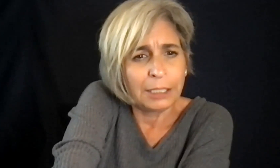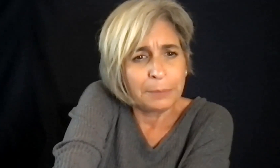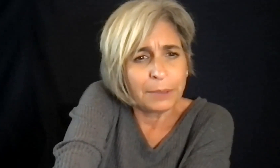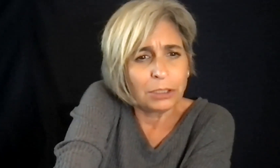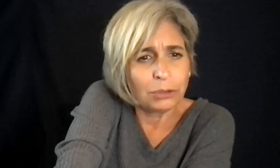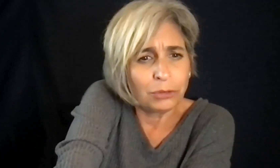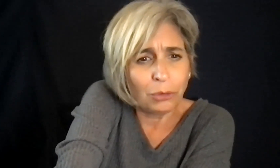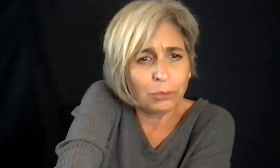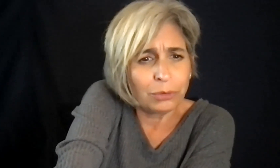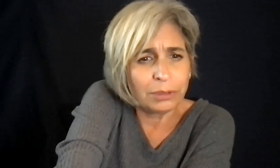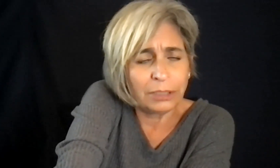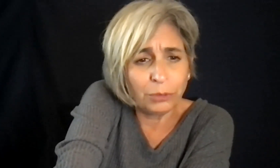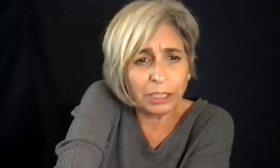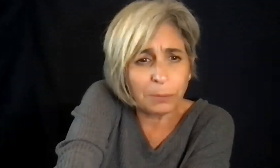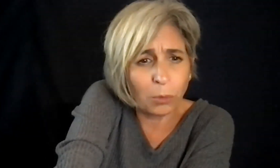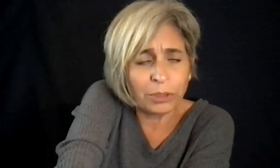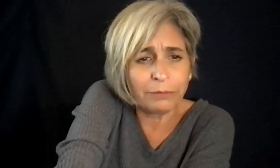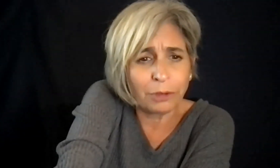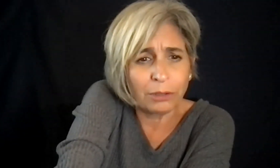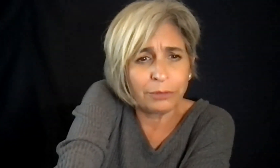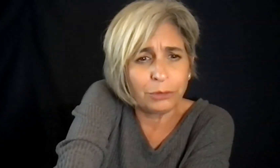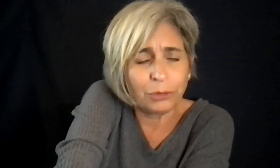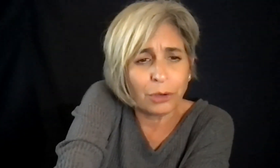So, it's really important for all of you to